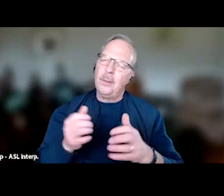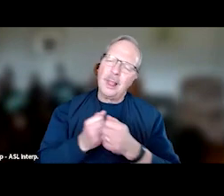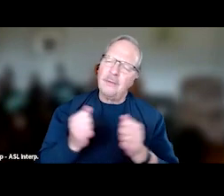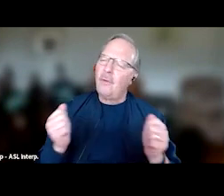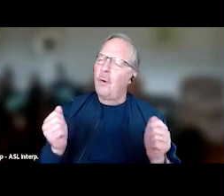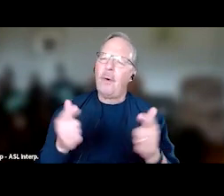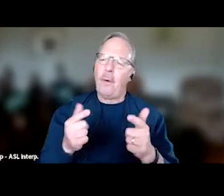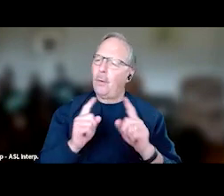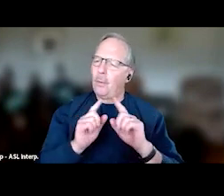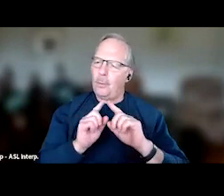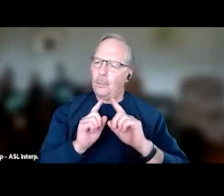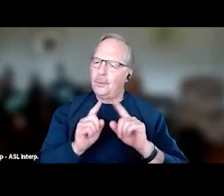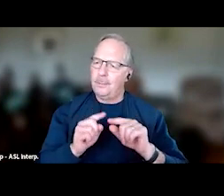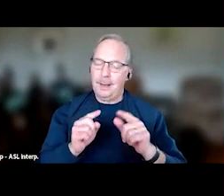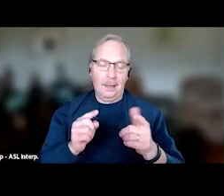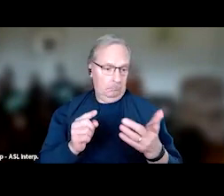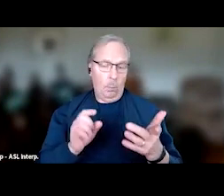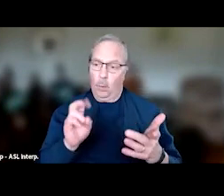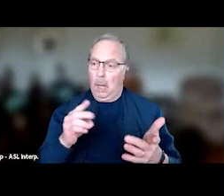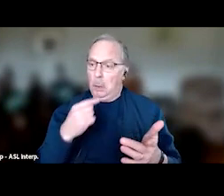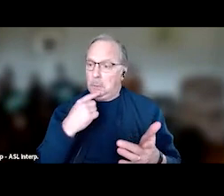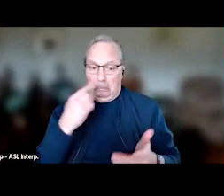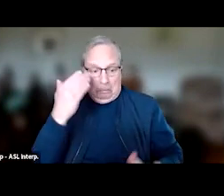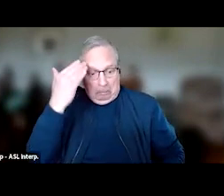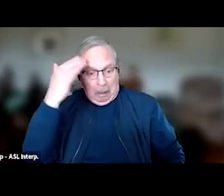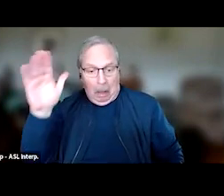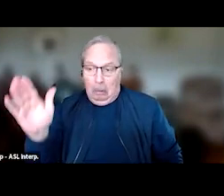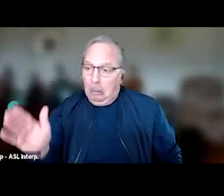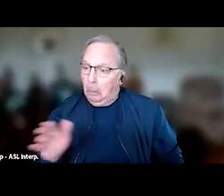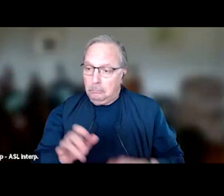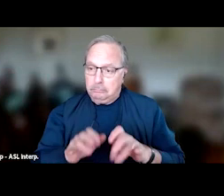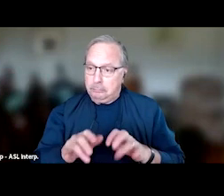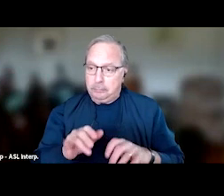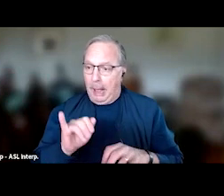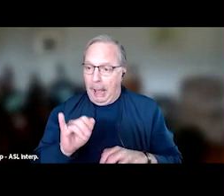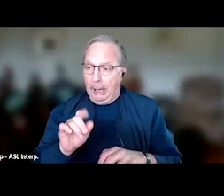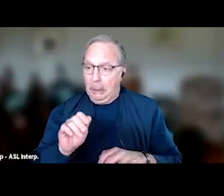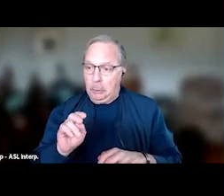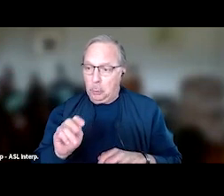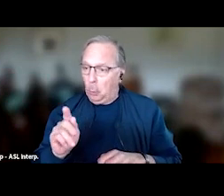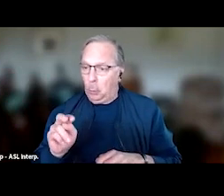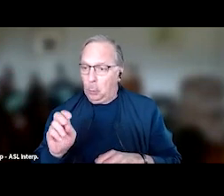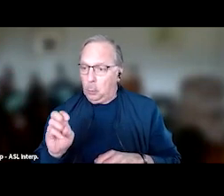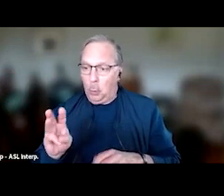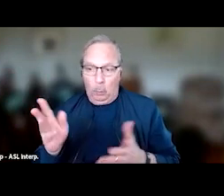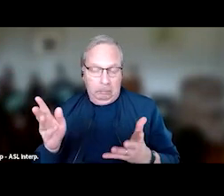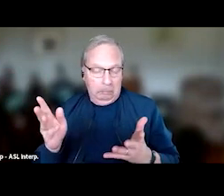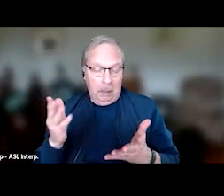It's okay to just say, "I don't know," 'cause some of you may be newer to your organization